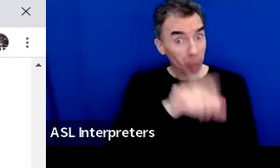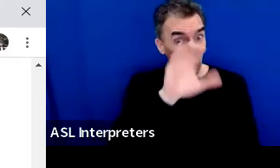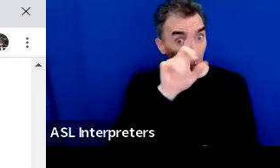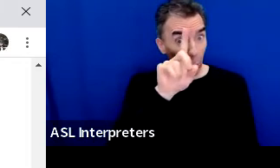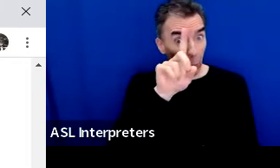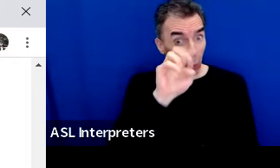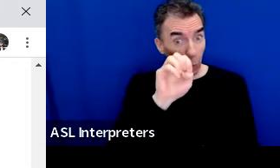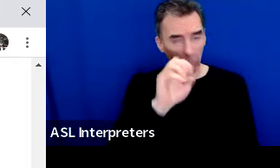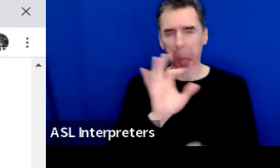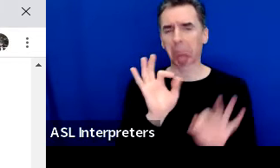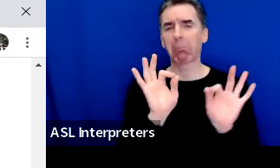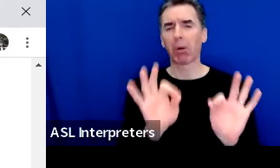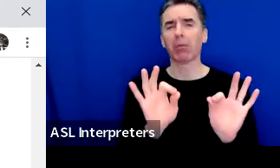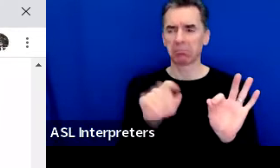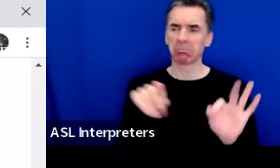If not, you might try not to run away.